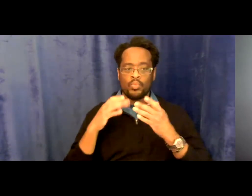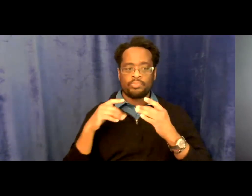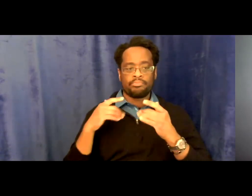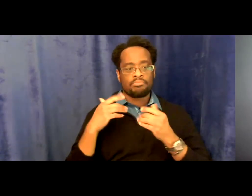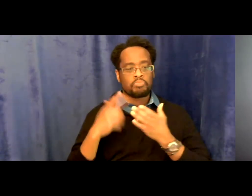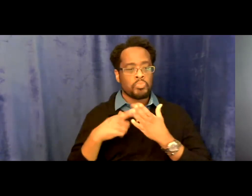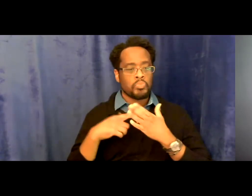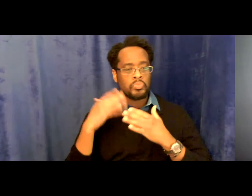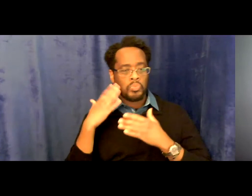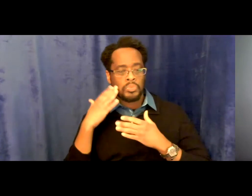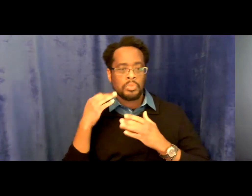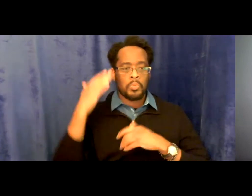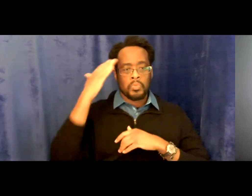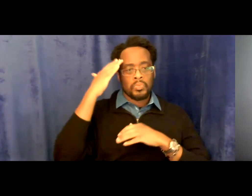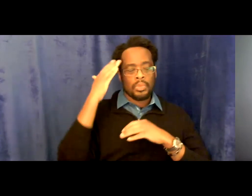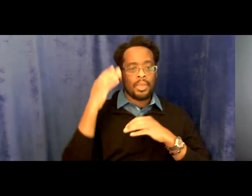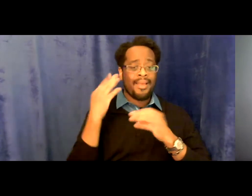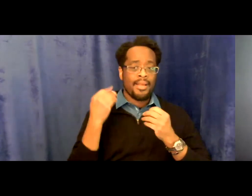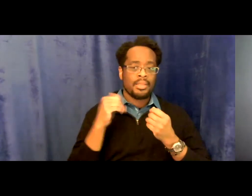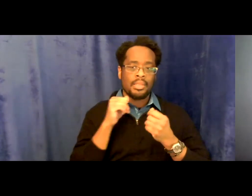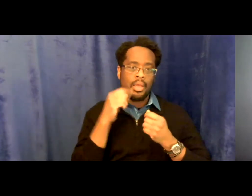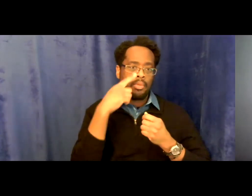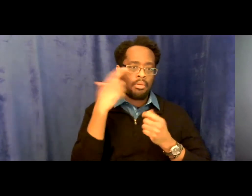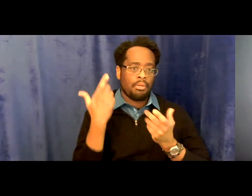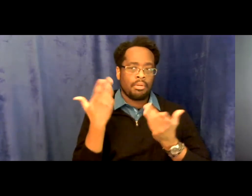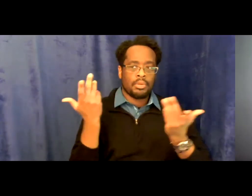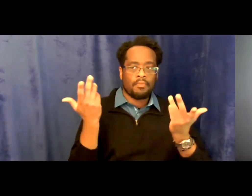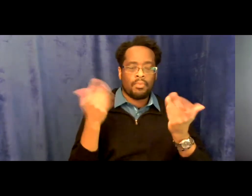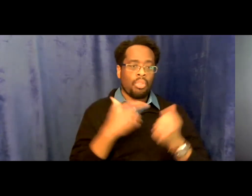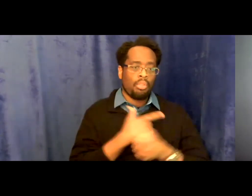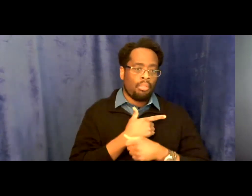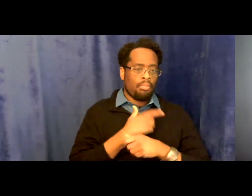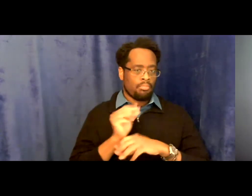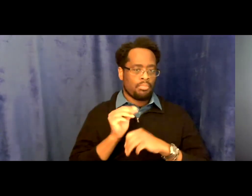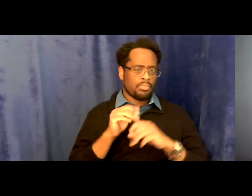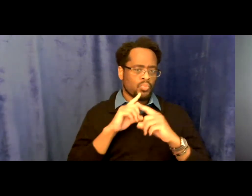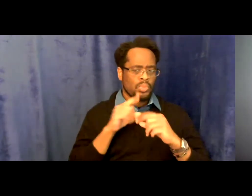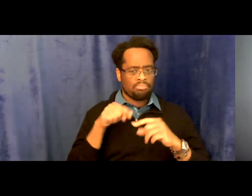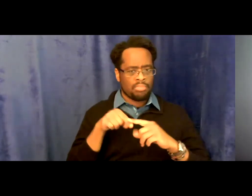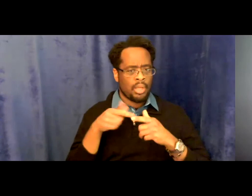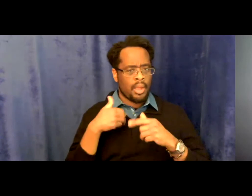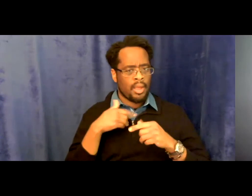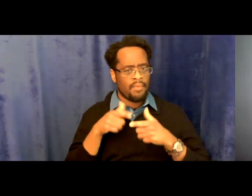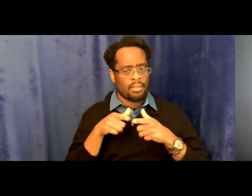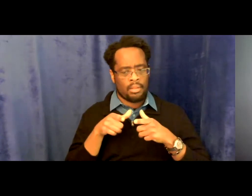about half and half within that group would sign no towards the chin compared to no on the forehead